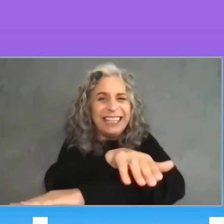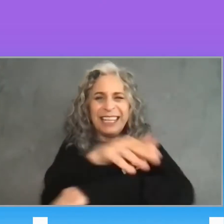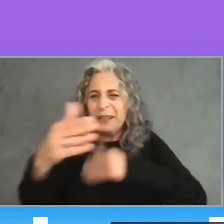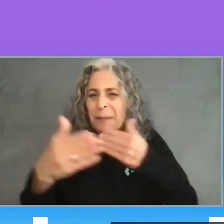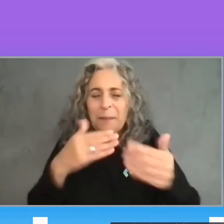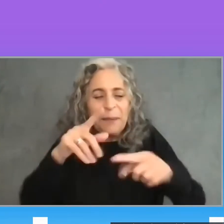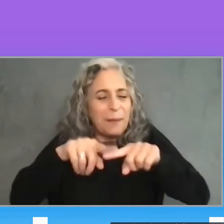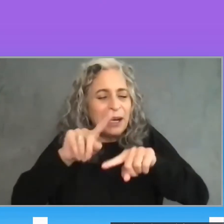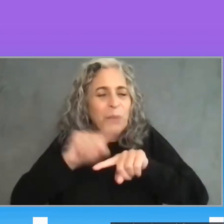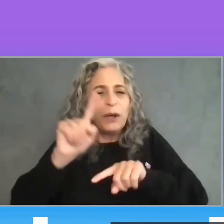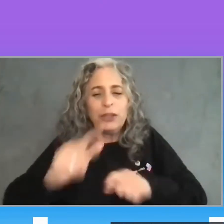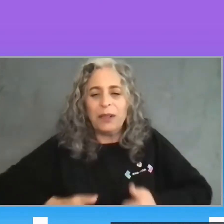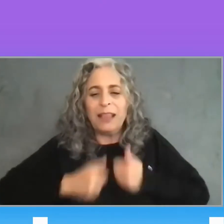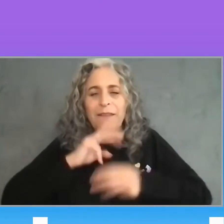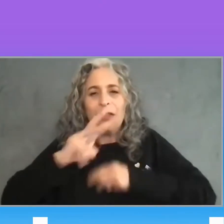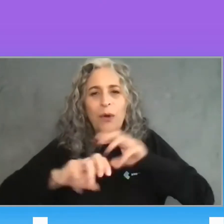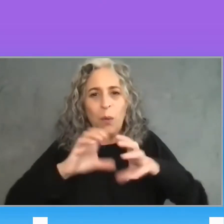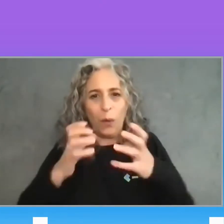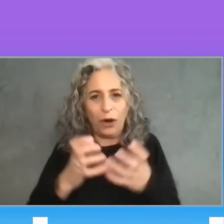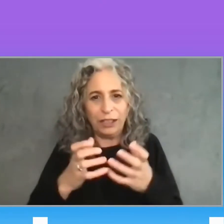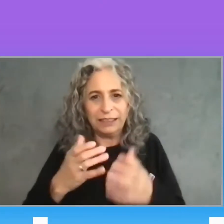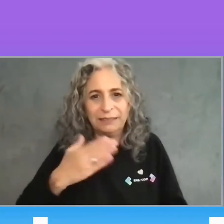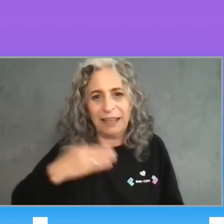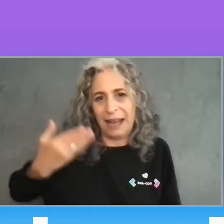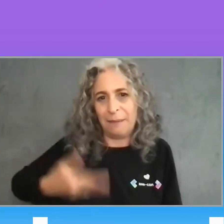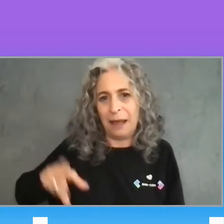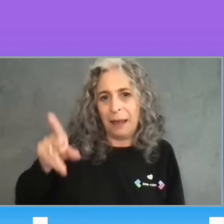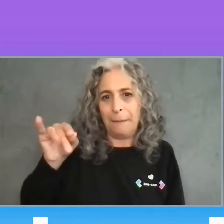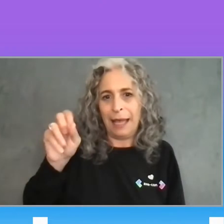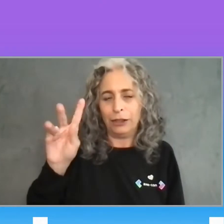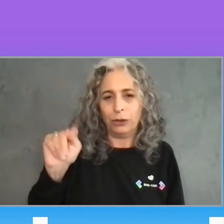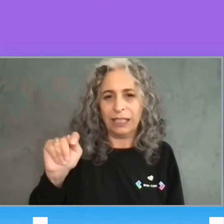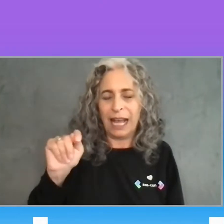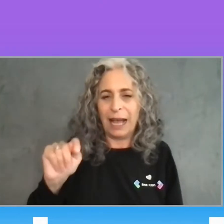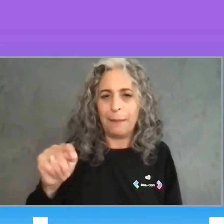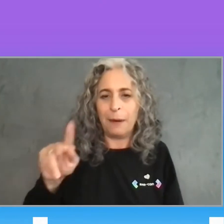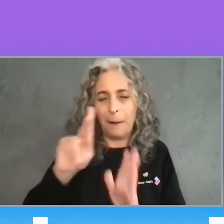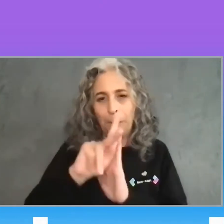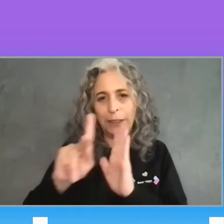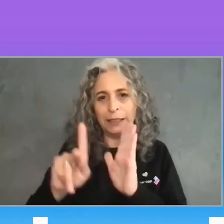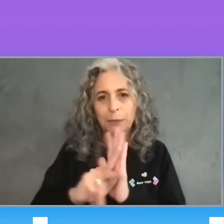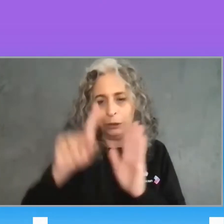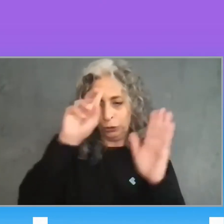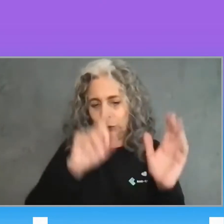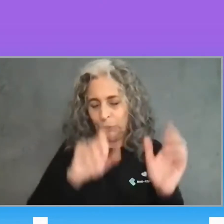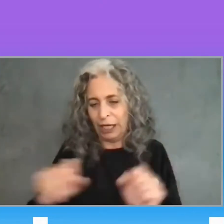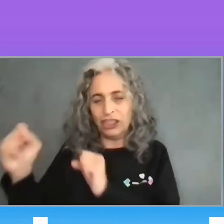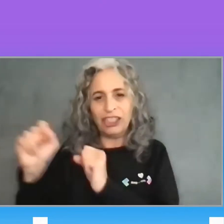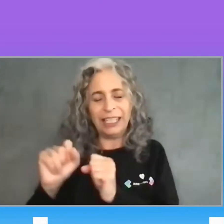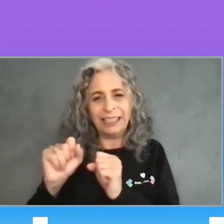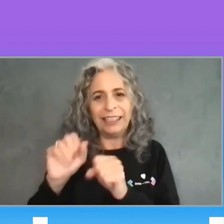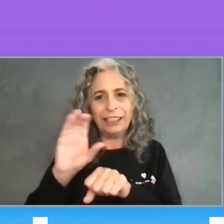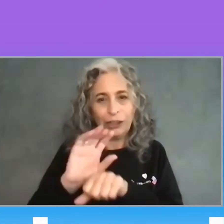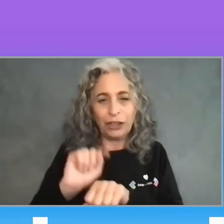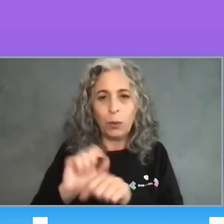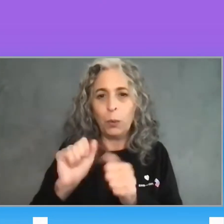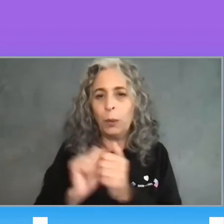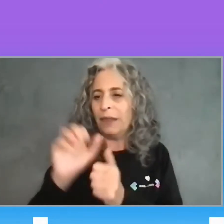world you're coming to us from. My name is Patrick Sturdevant. I'm a principal strategy